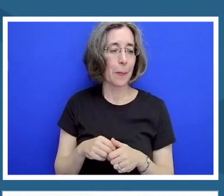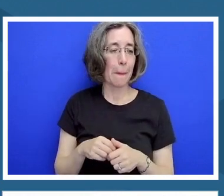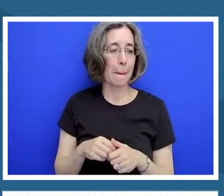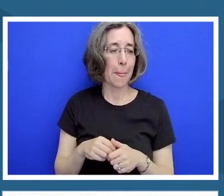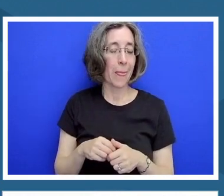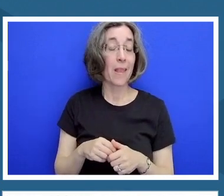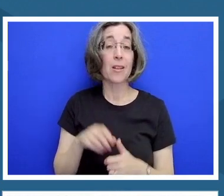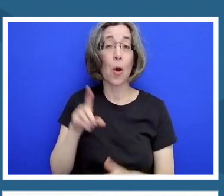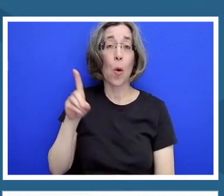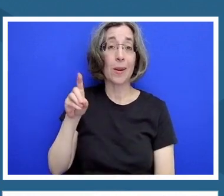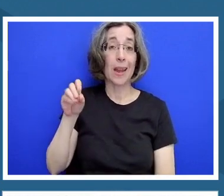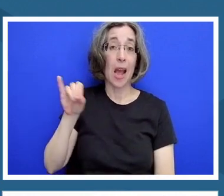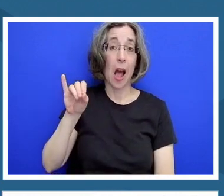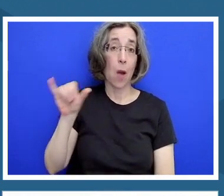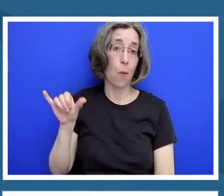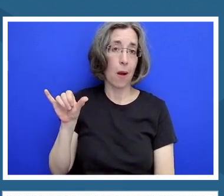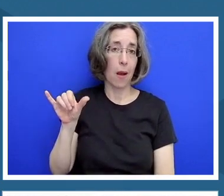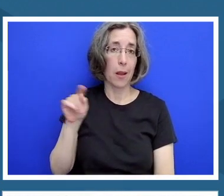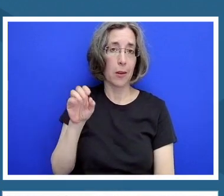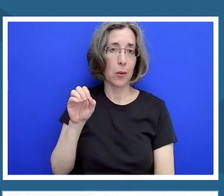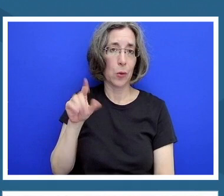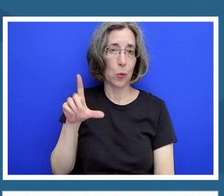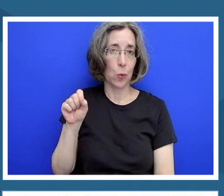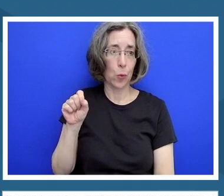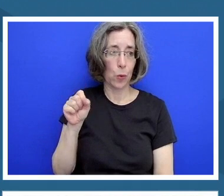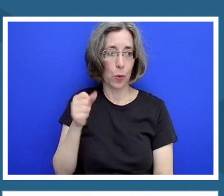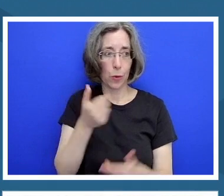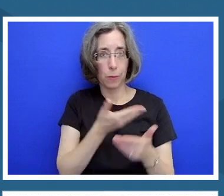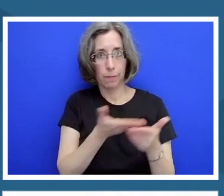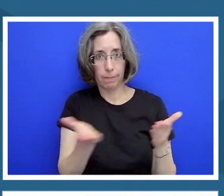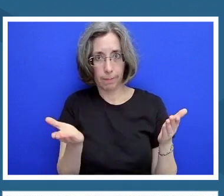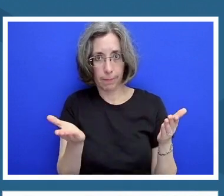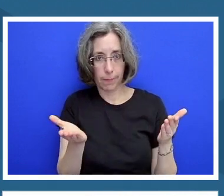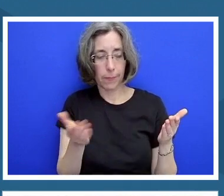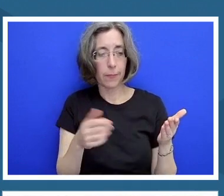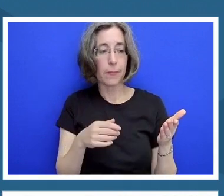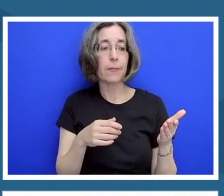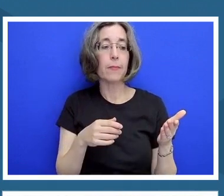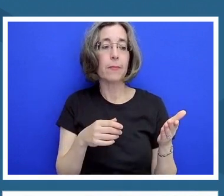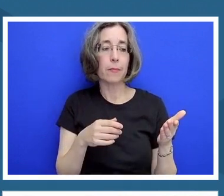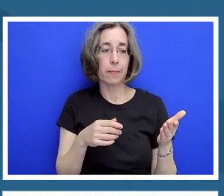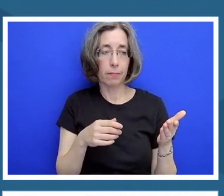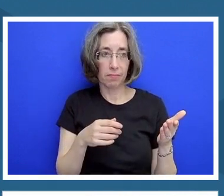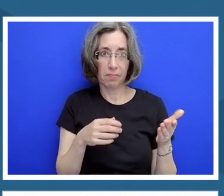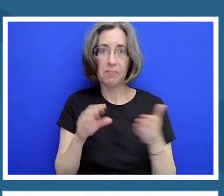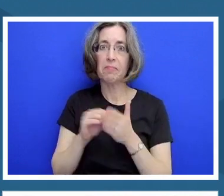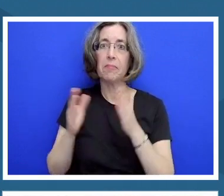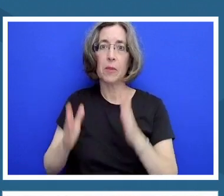tools um allow students to do all those